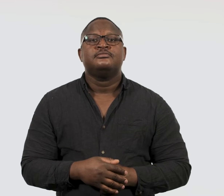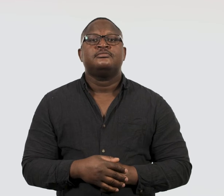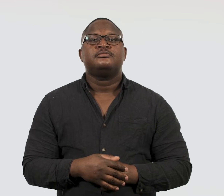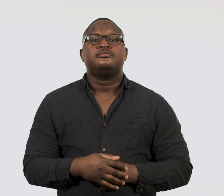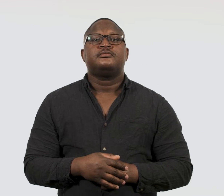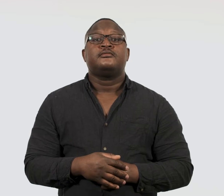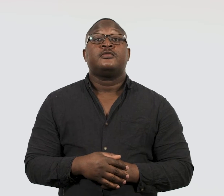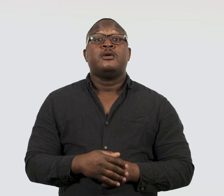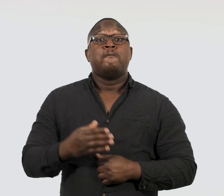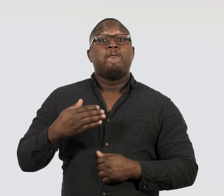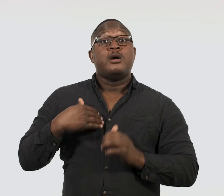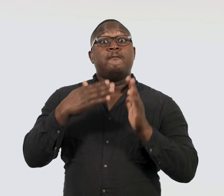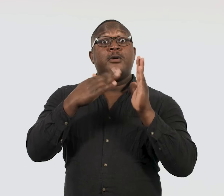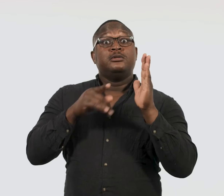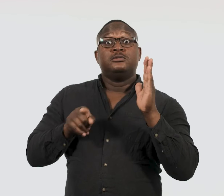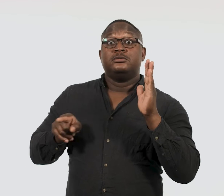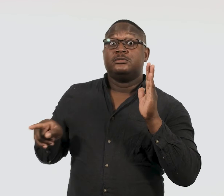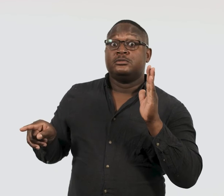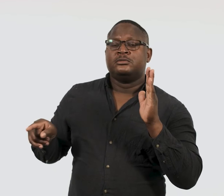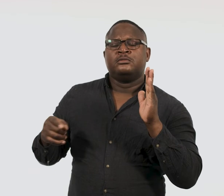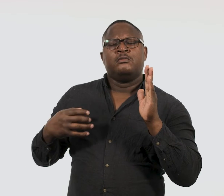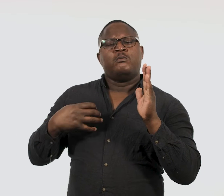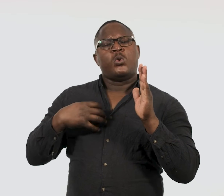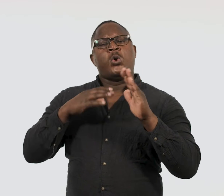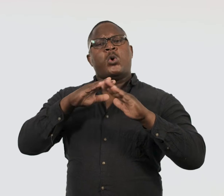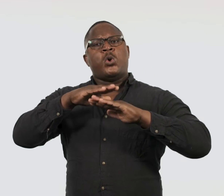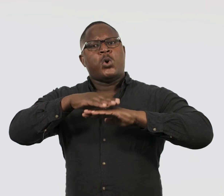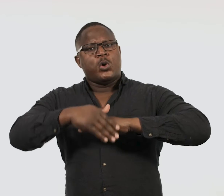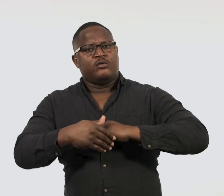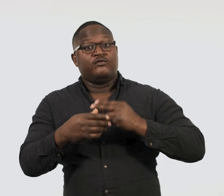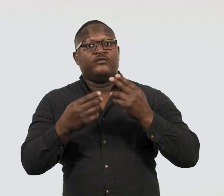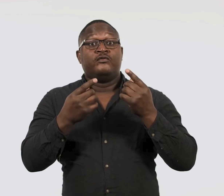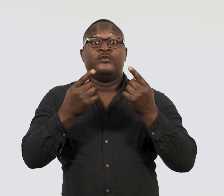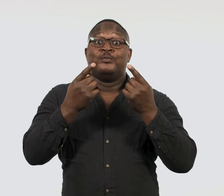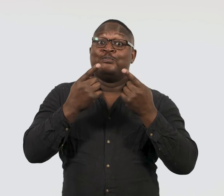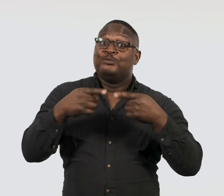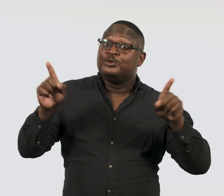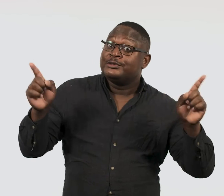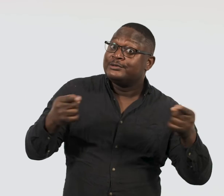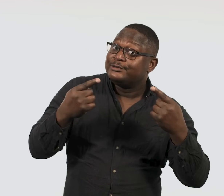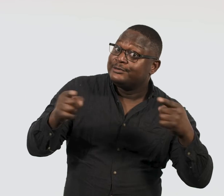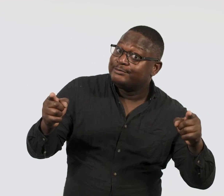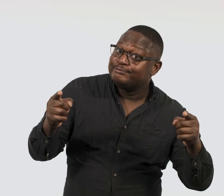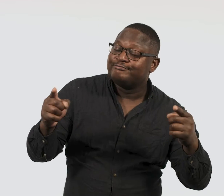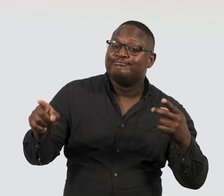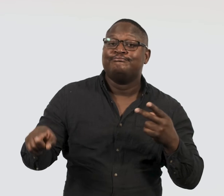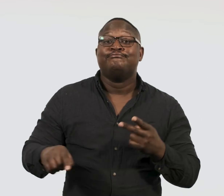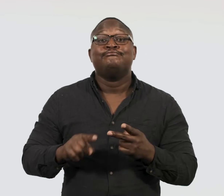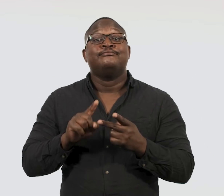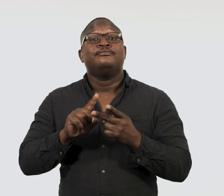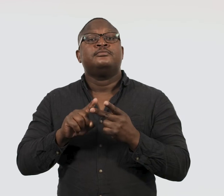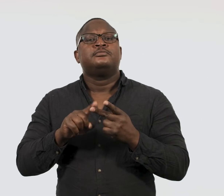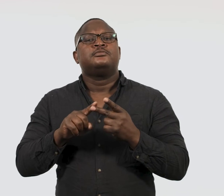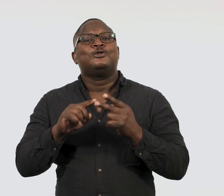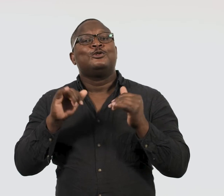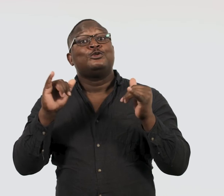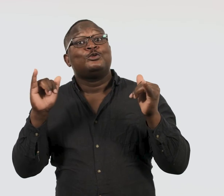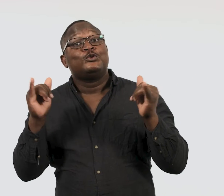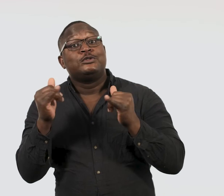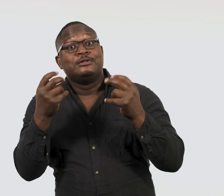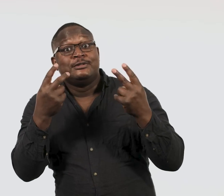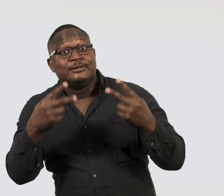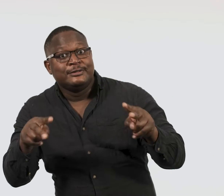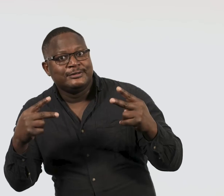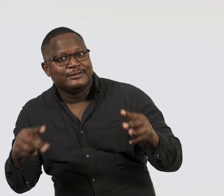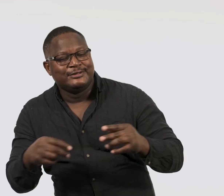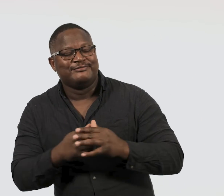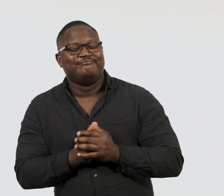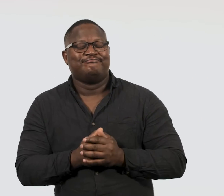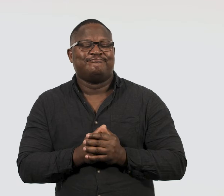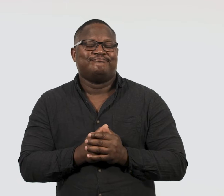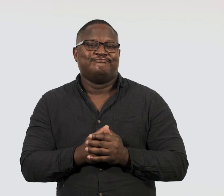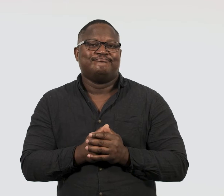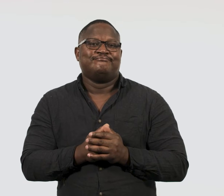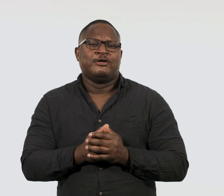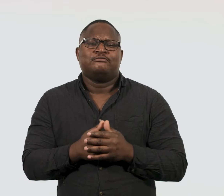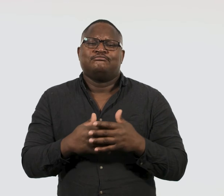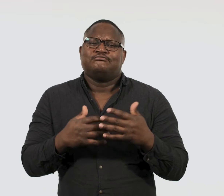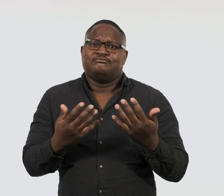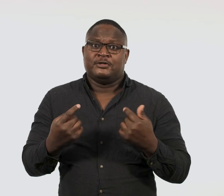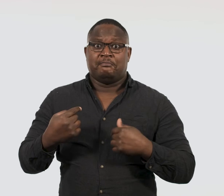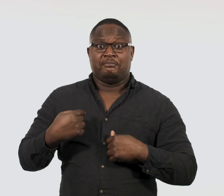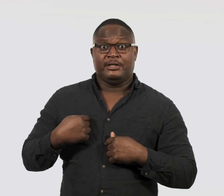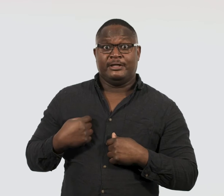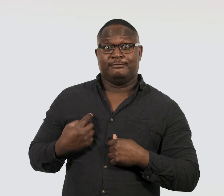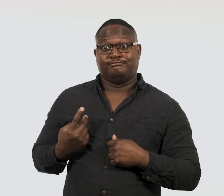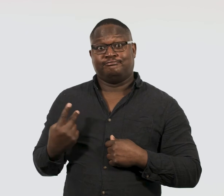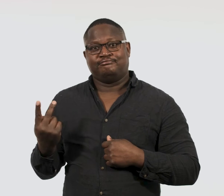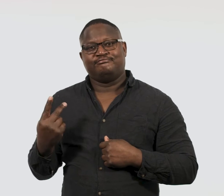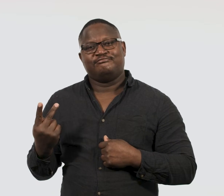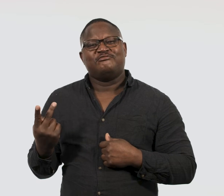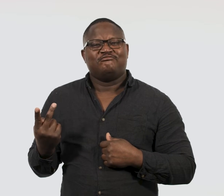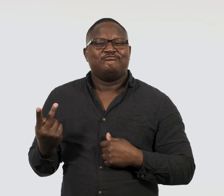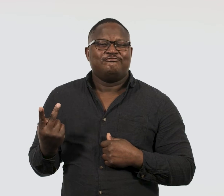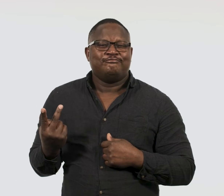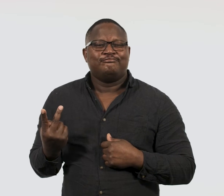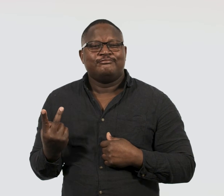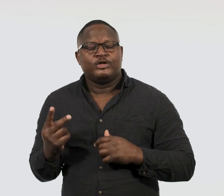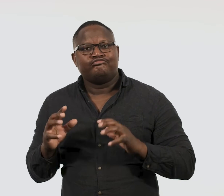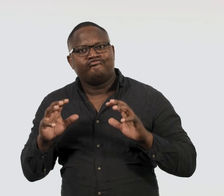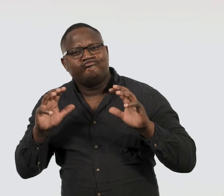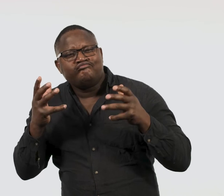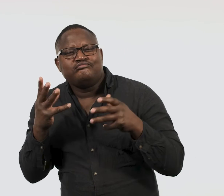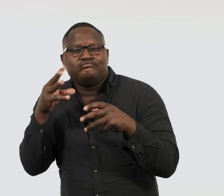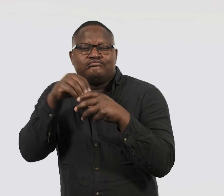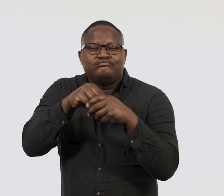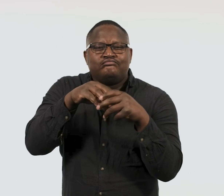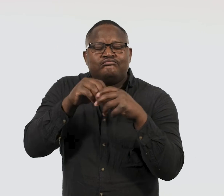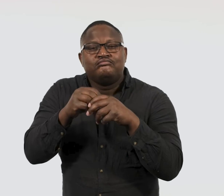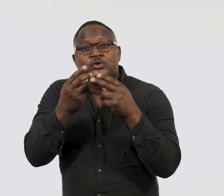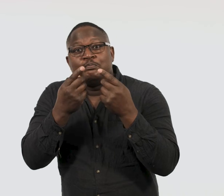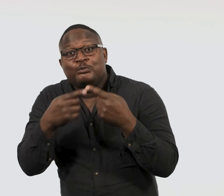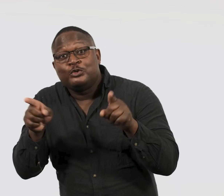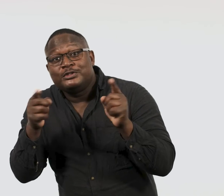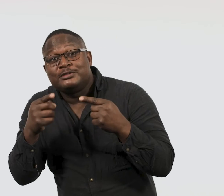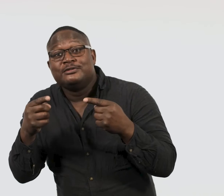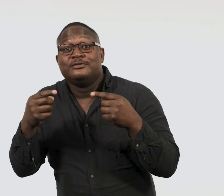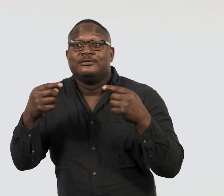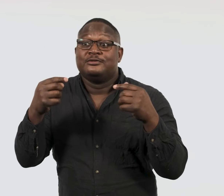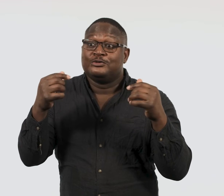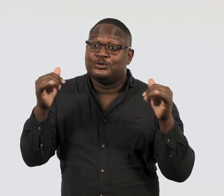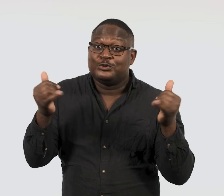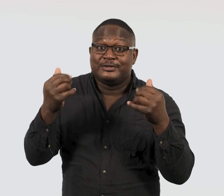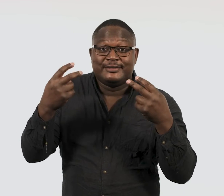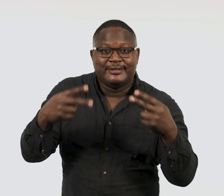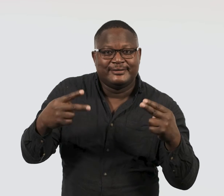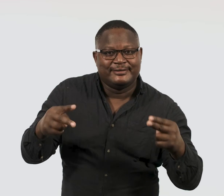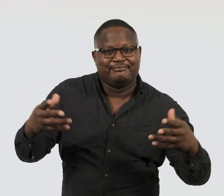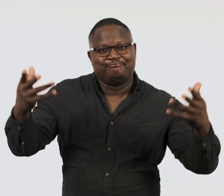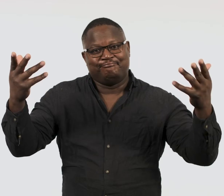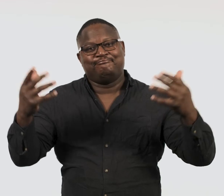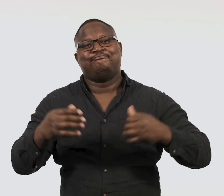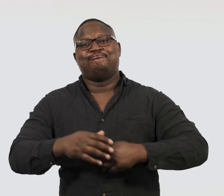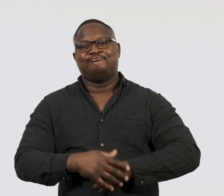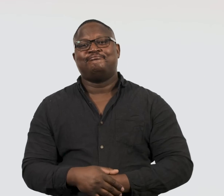The painting is also about music and social dancing, which both artists are passionate about.